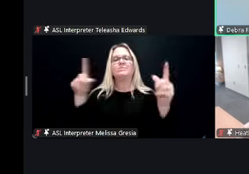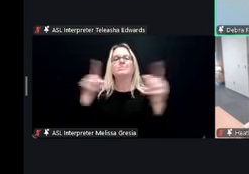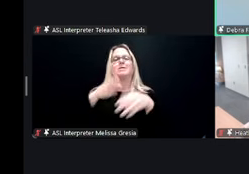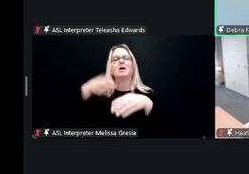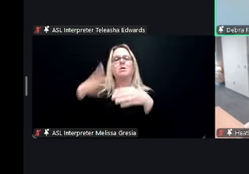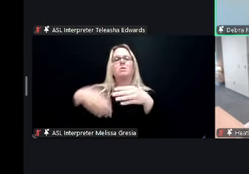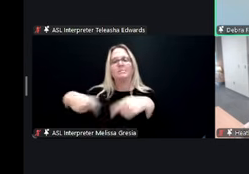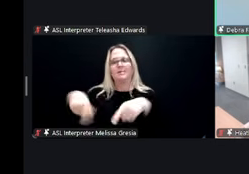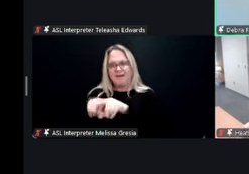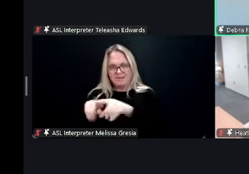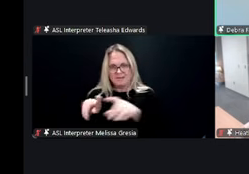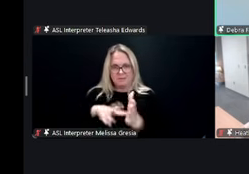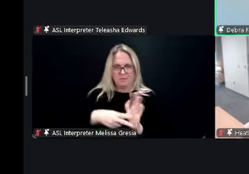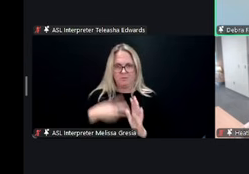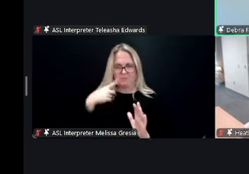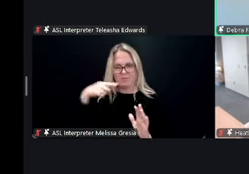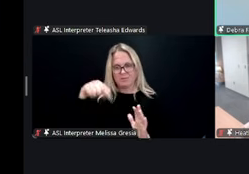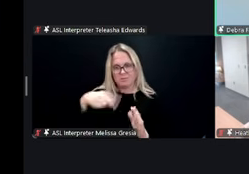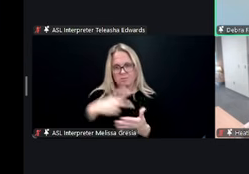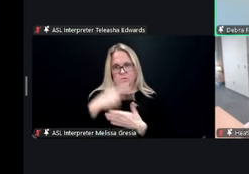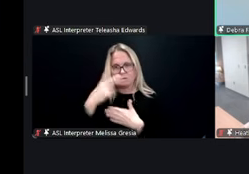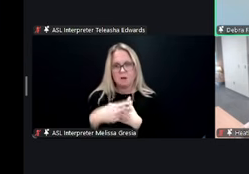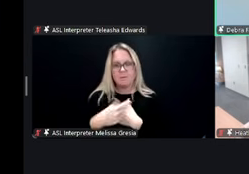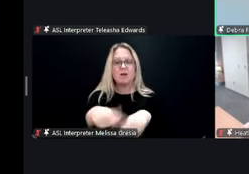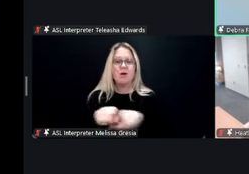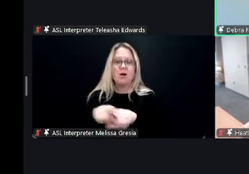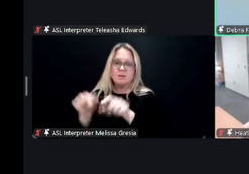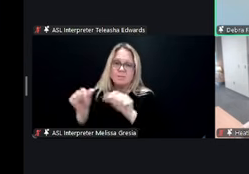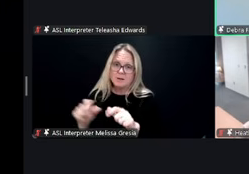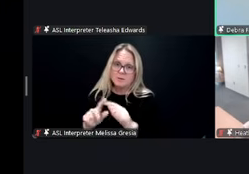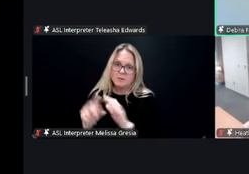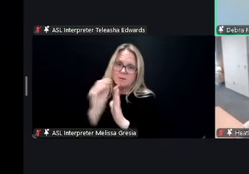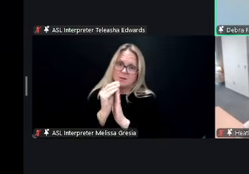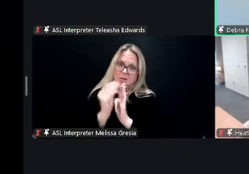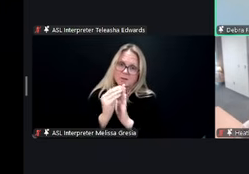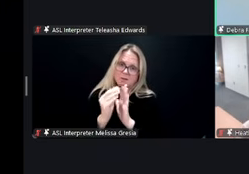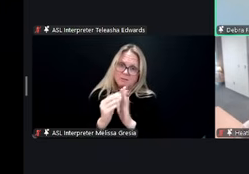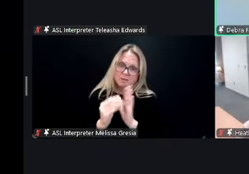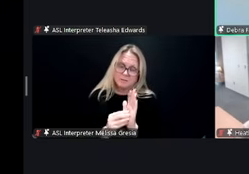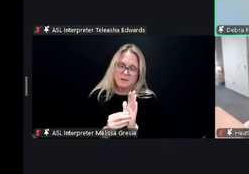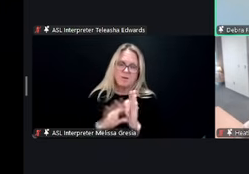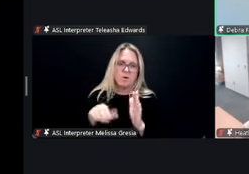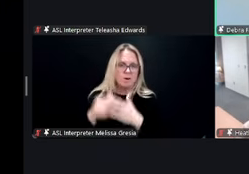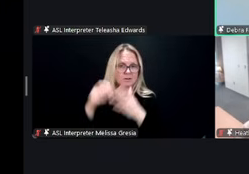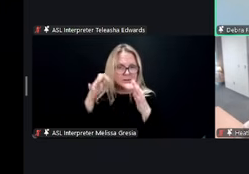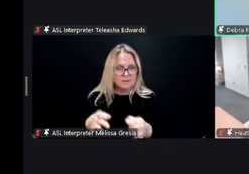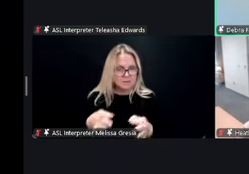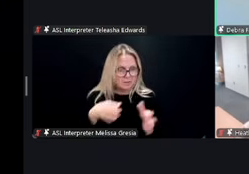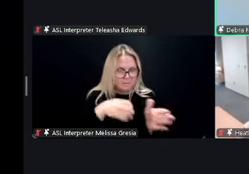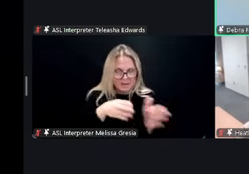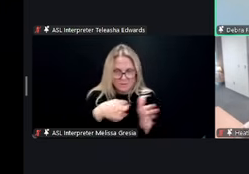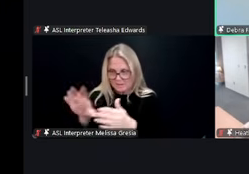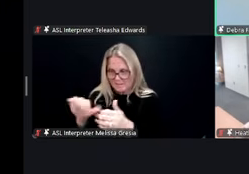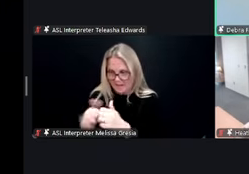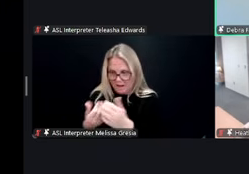for the program. And then being able to document decision pathways, how funds are um, distributed,